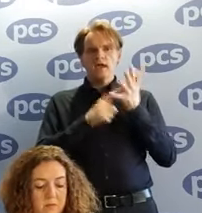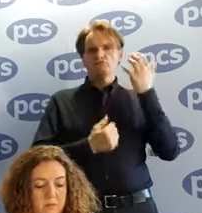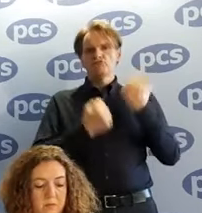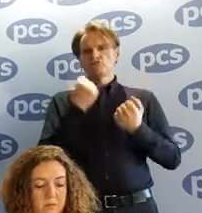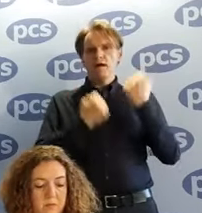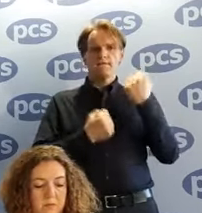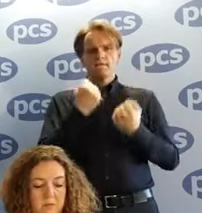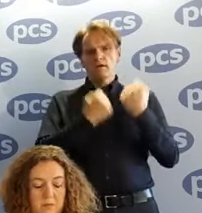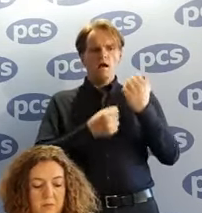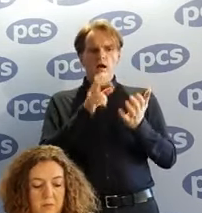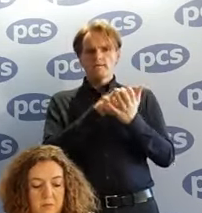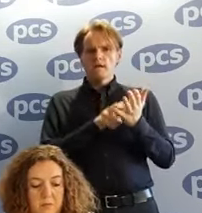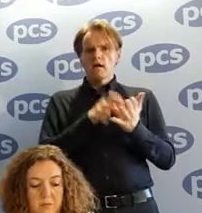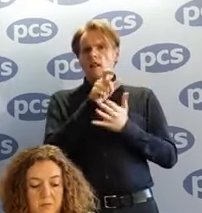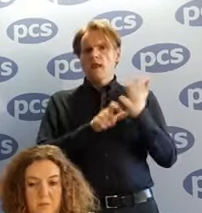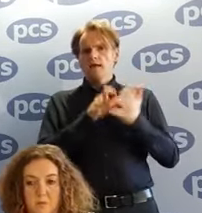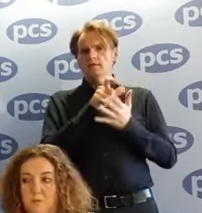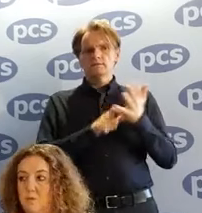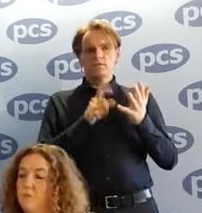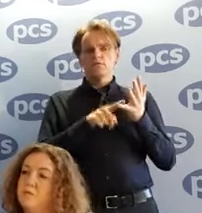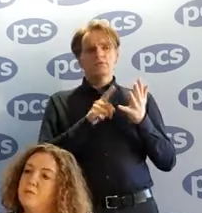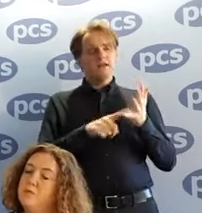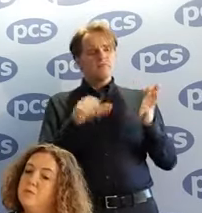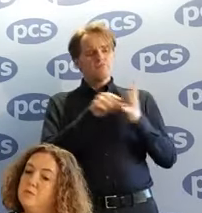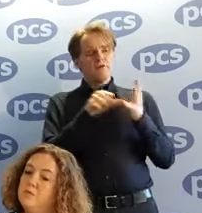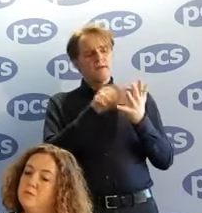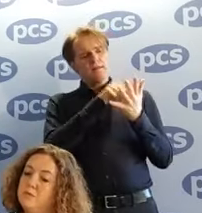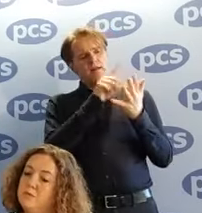have here is what we want to do is for the government to not force us to take